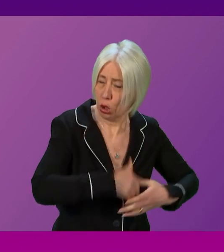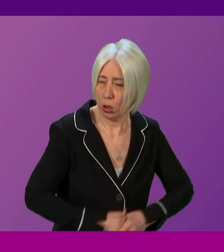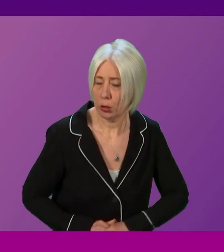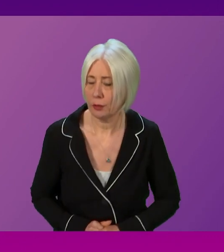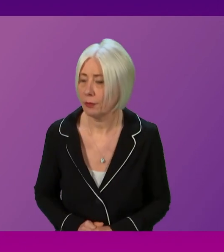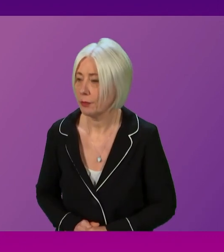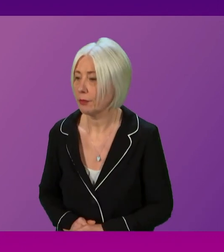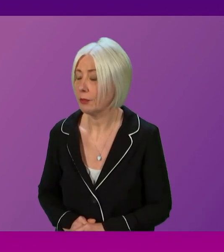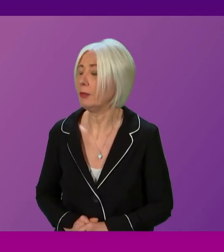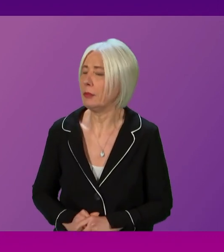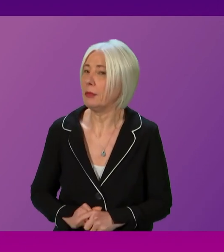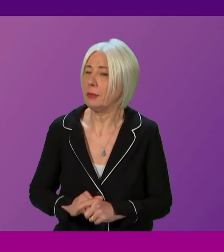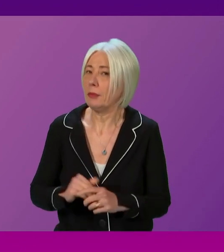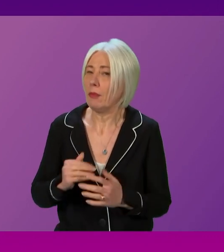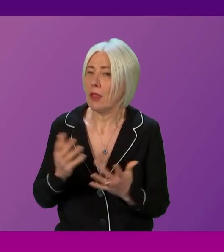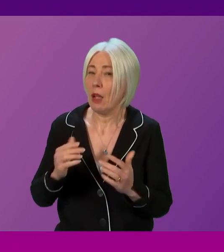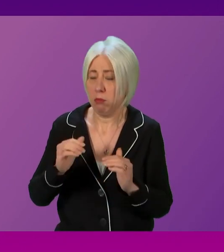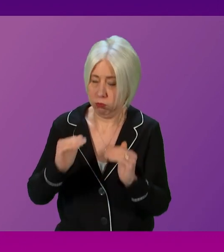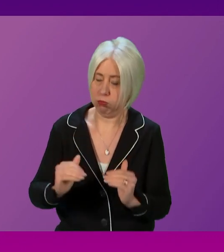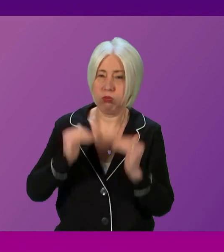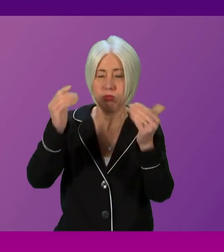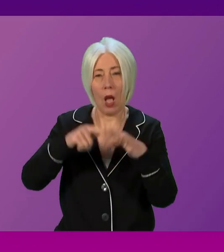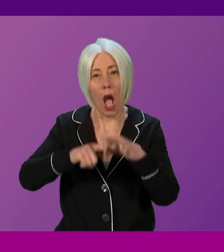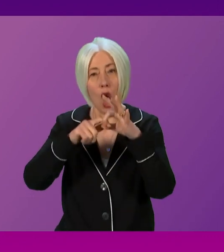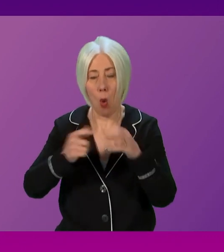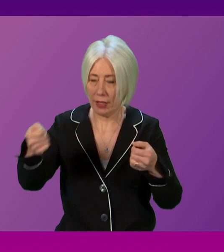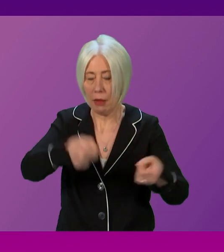A number of high-quality bids were submitted, including the